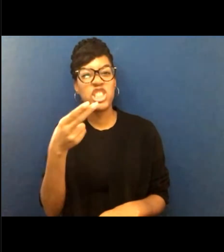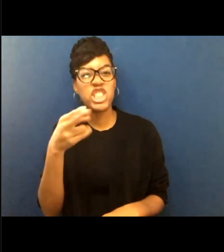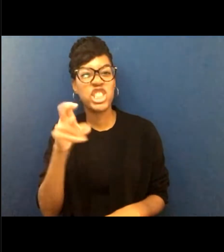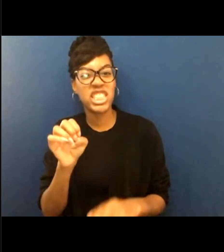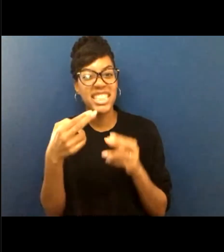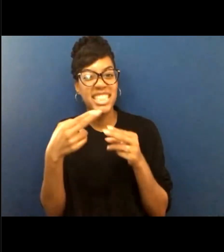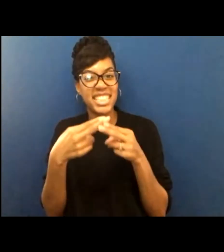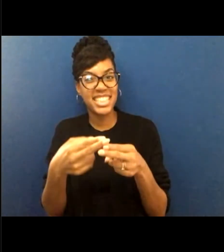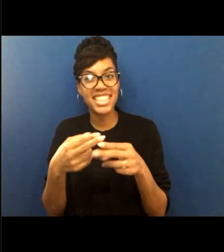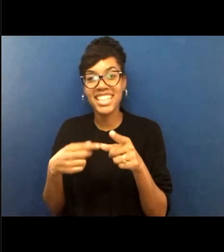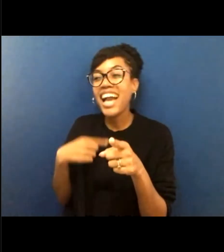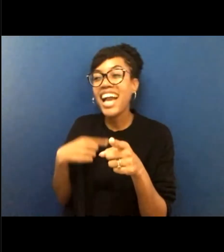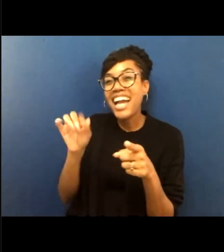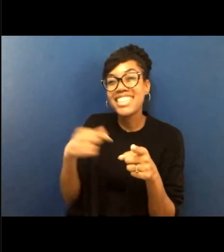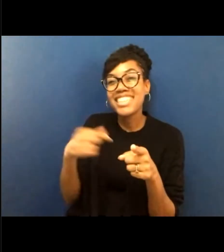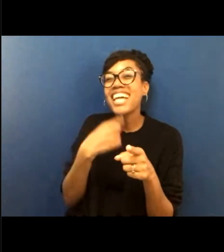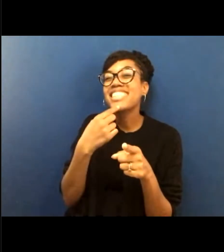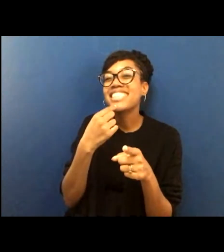You're right, I did give it away a little bit, didn't I?